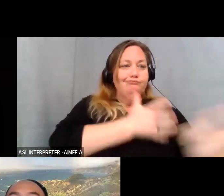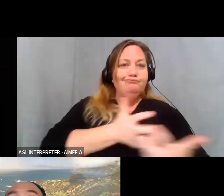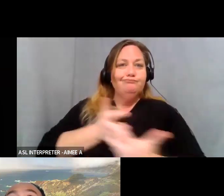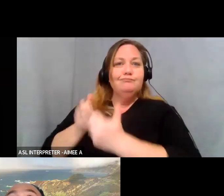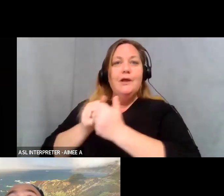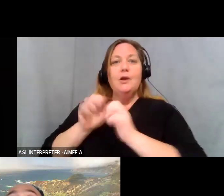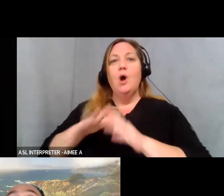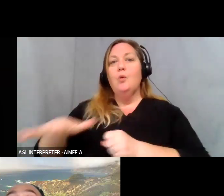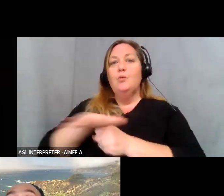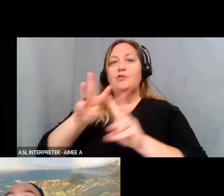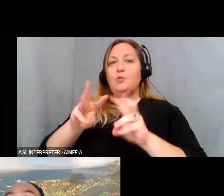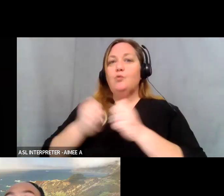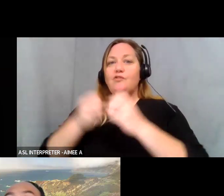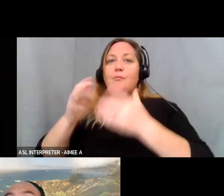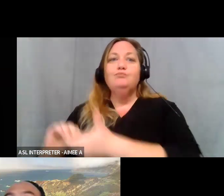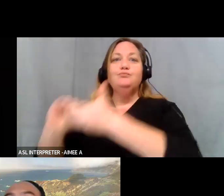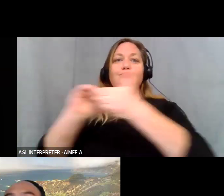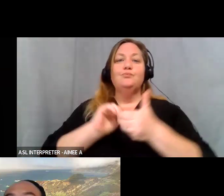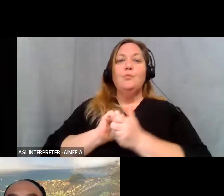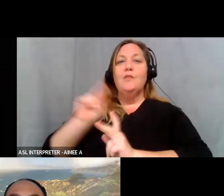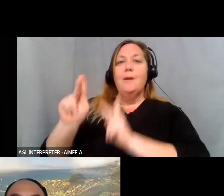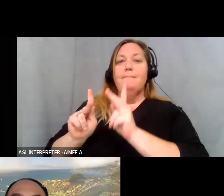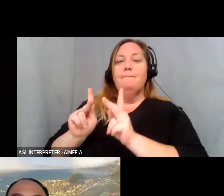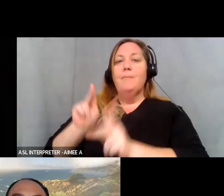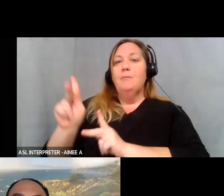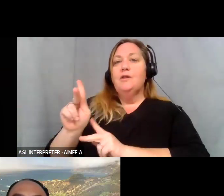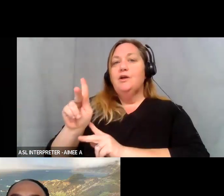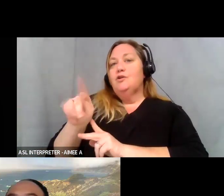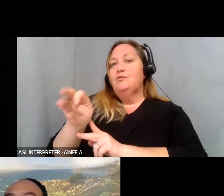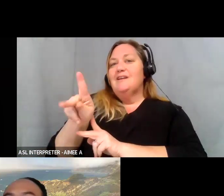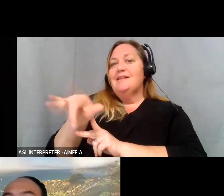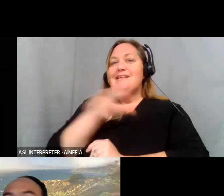that was done in coordination with the Public Utilities Commission, and we meet you know, on a